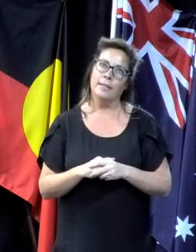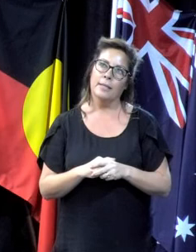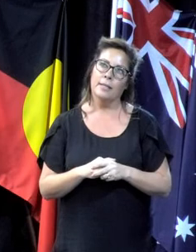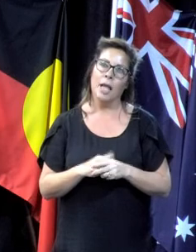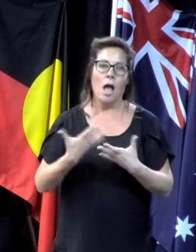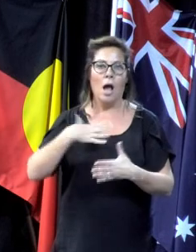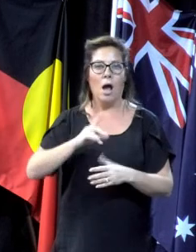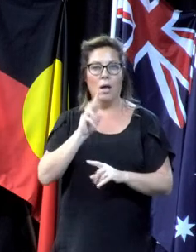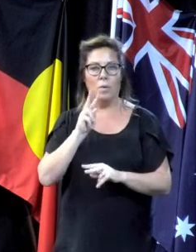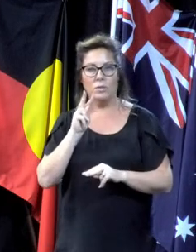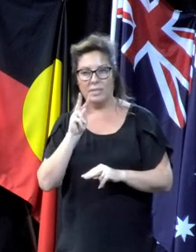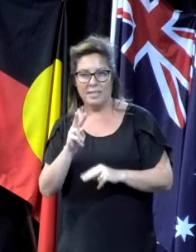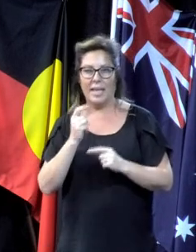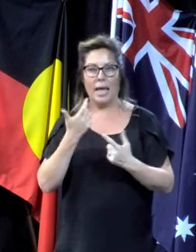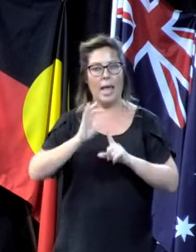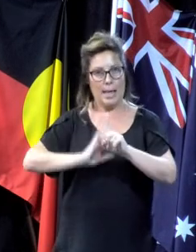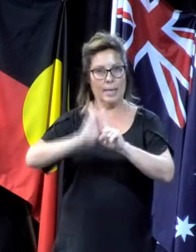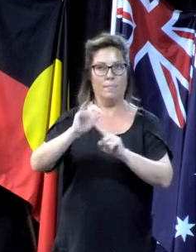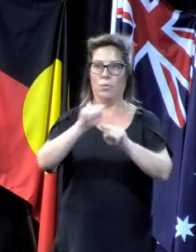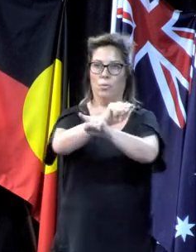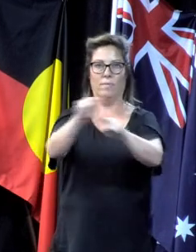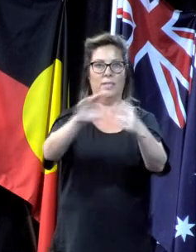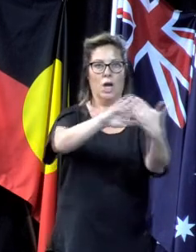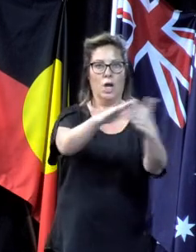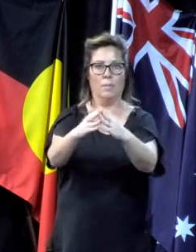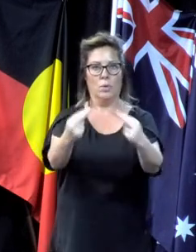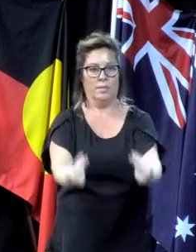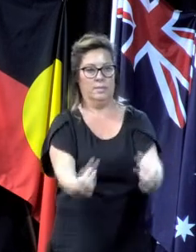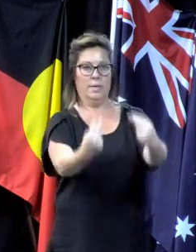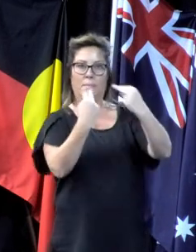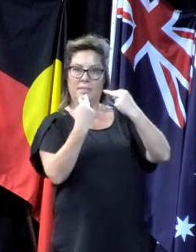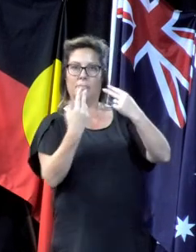perception of the role and purpose and importance of schooling in Australia.